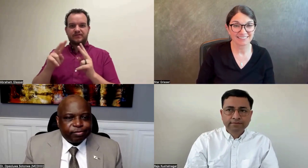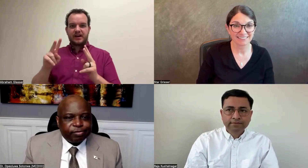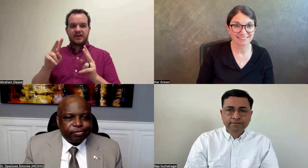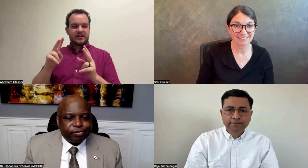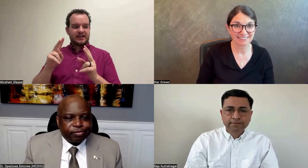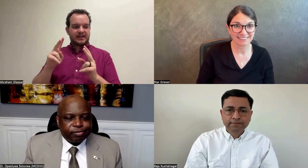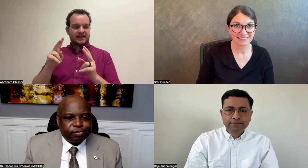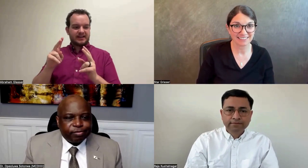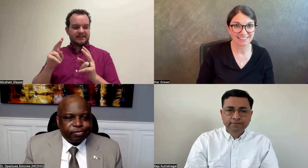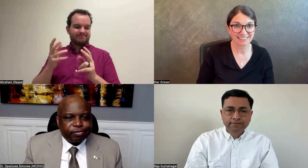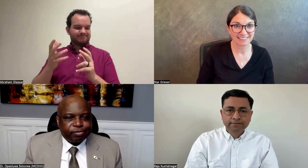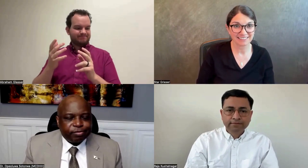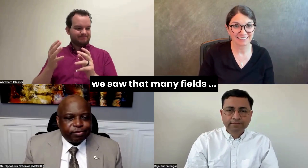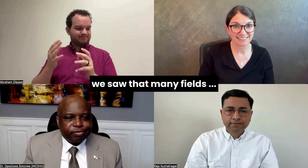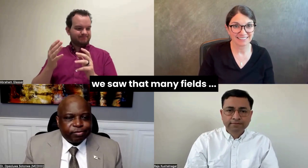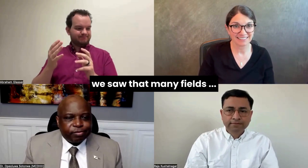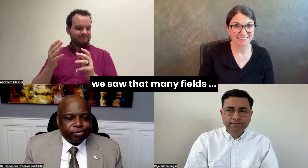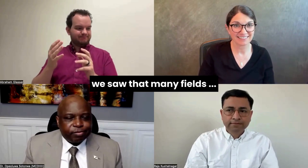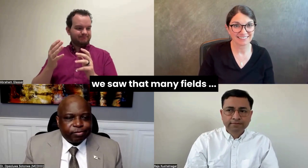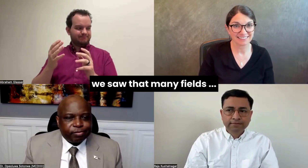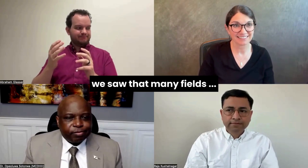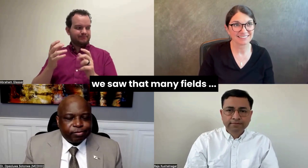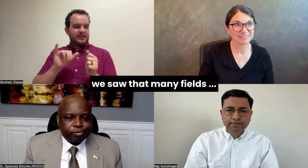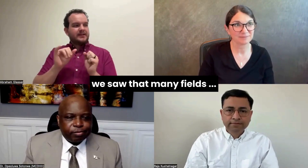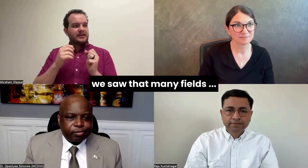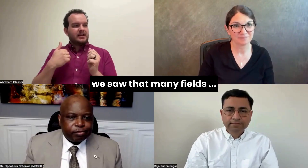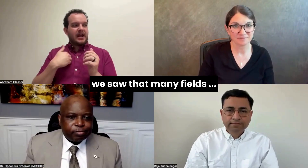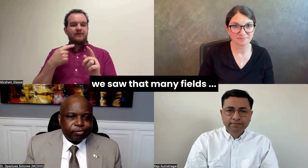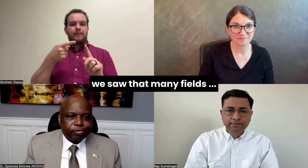we saw that many fields ...